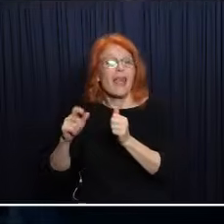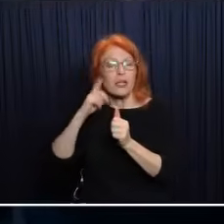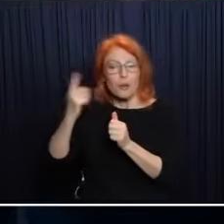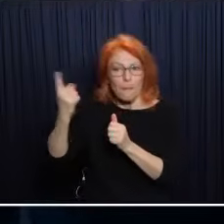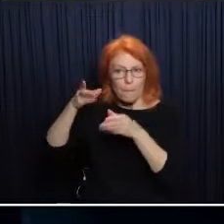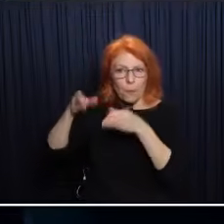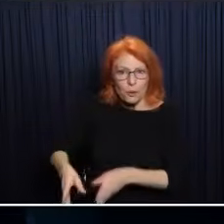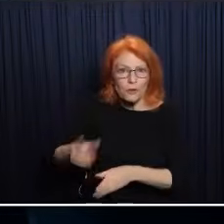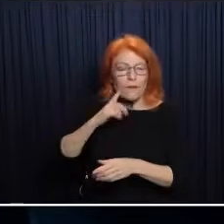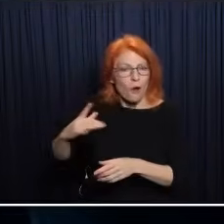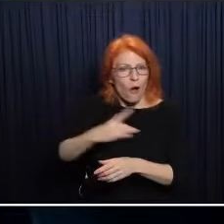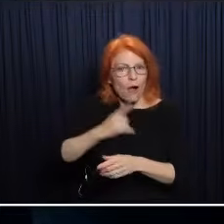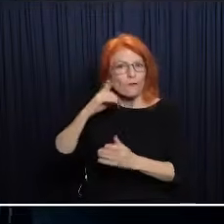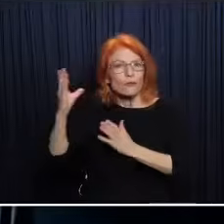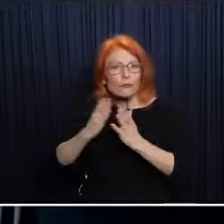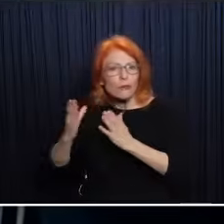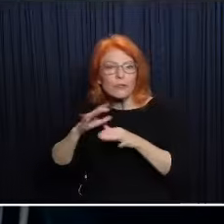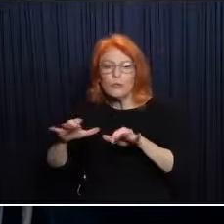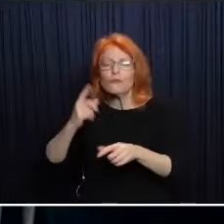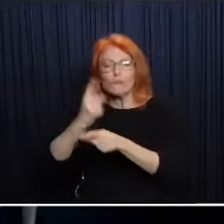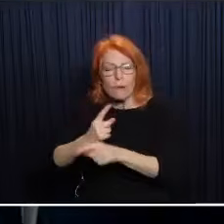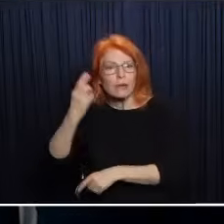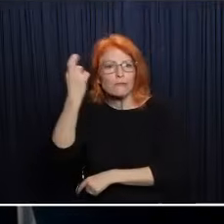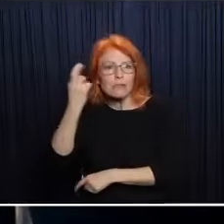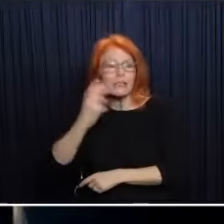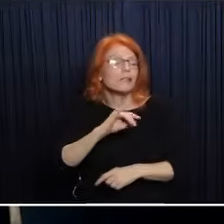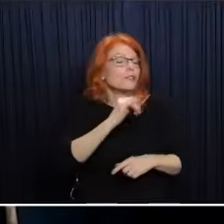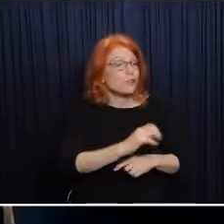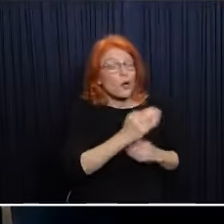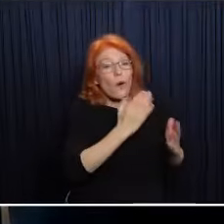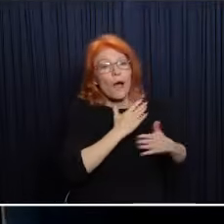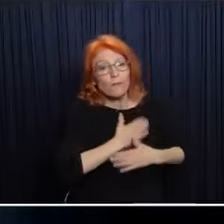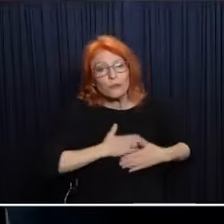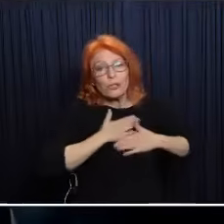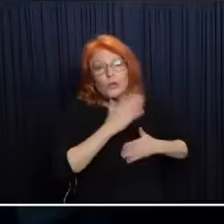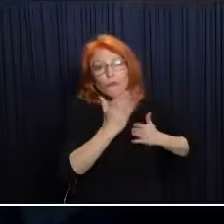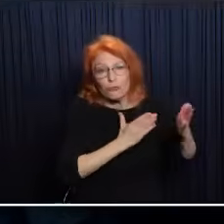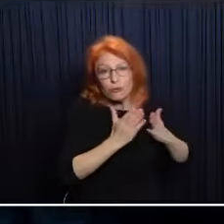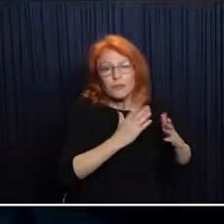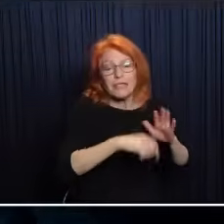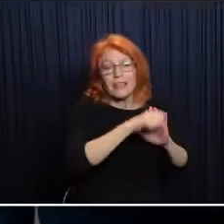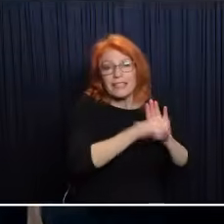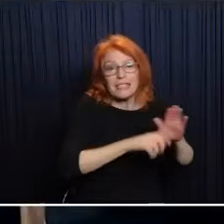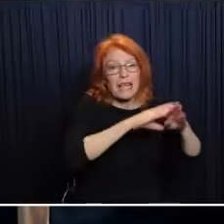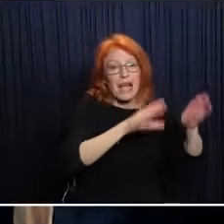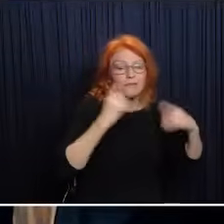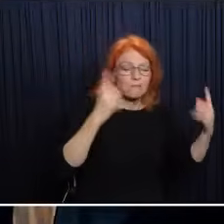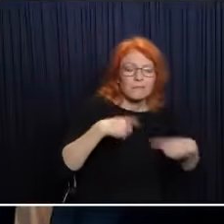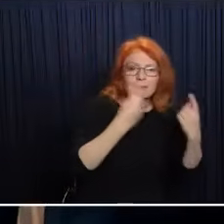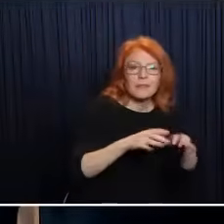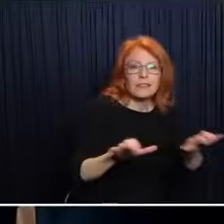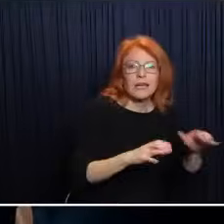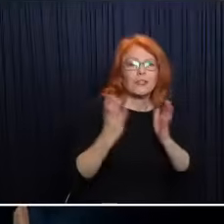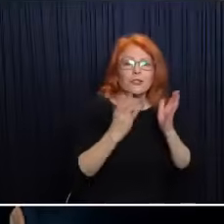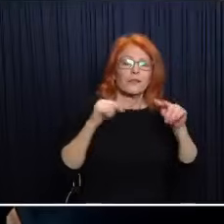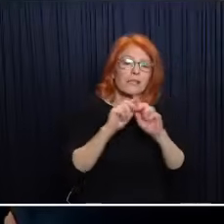ONE MINUTE. JOHN, IT HAS BEEN A PLEASURE GETTING TO KNOW YOU. I THINK YOU HAVE A HEART FOR SERVICE AND DOING IT FOR THE